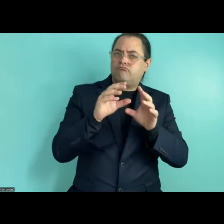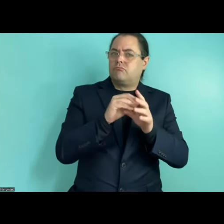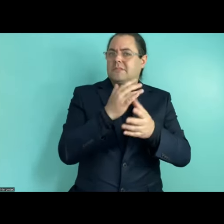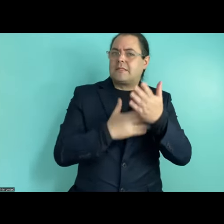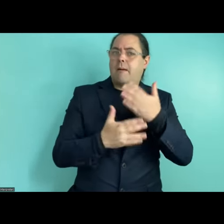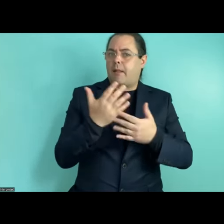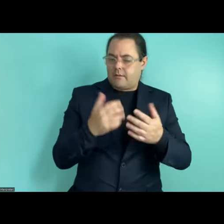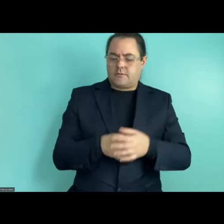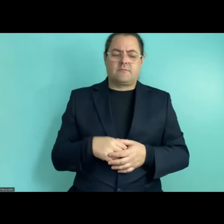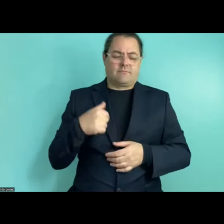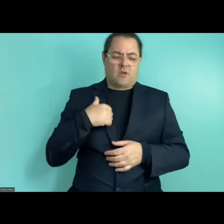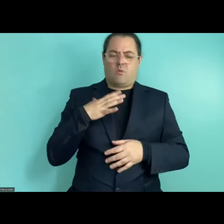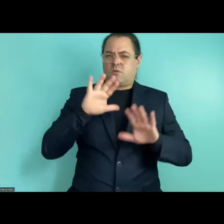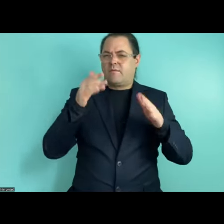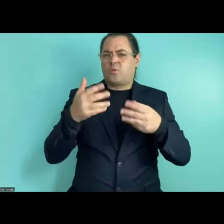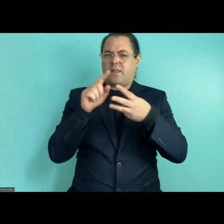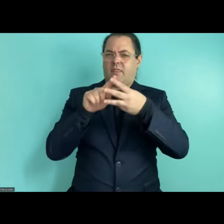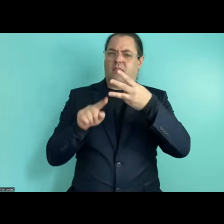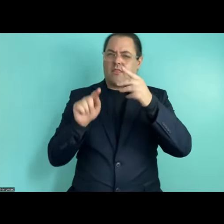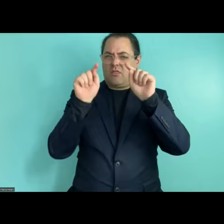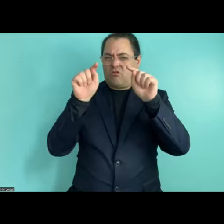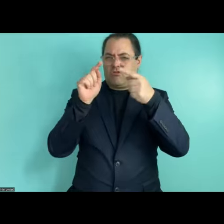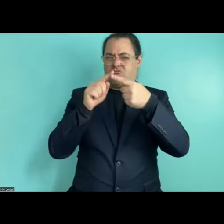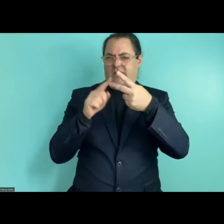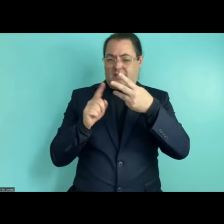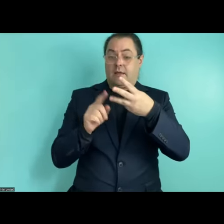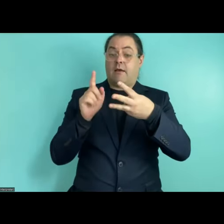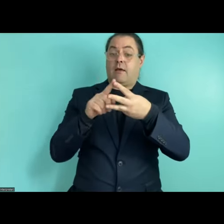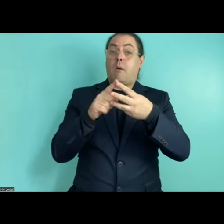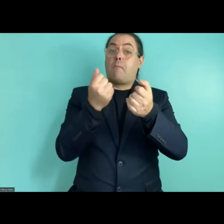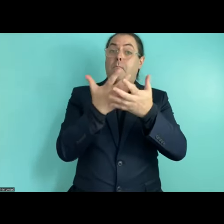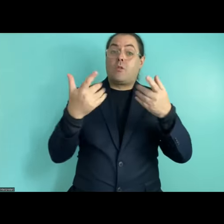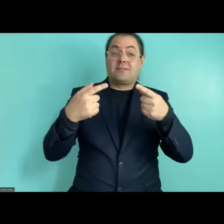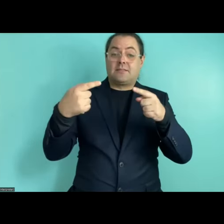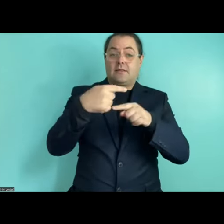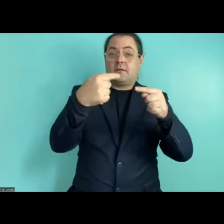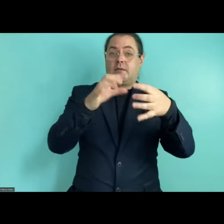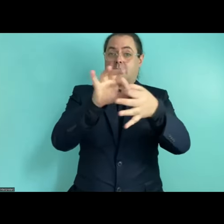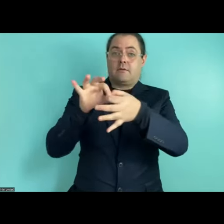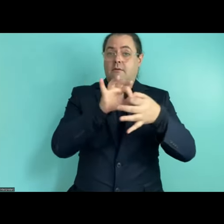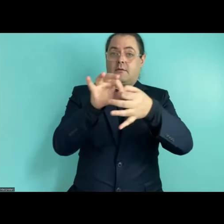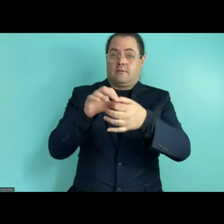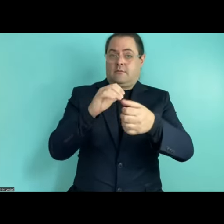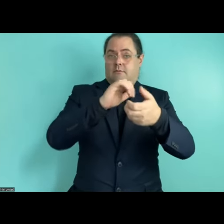15:41:12 The first one is our approach towards multilateral cooperation. GSA works closely